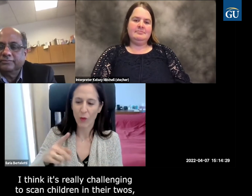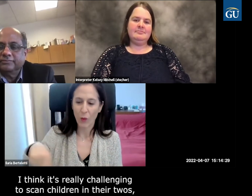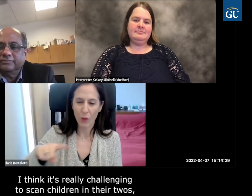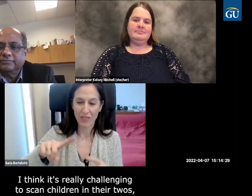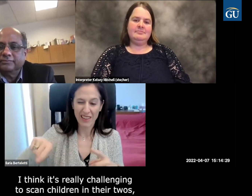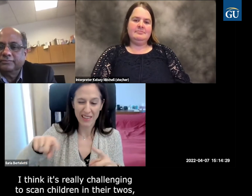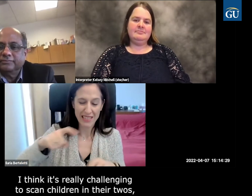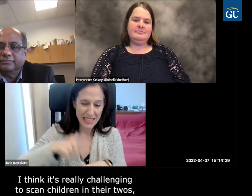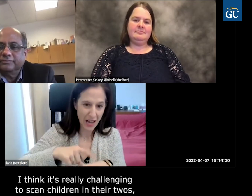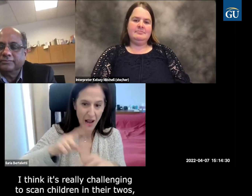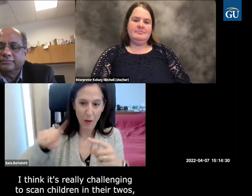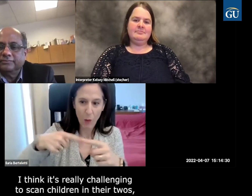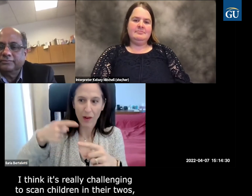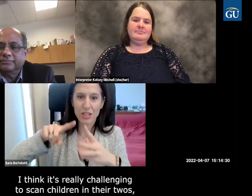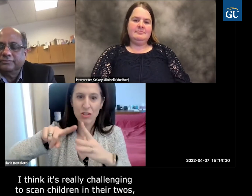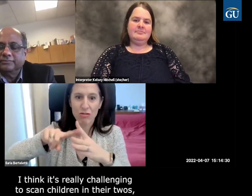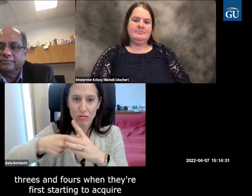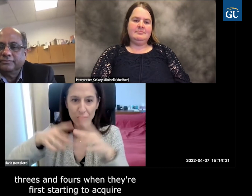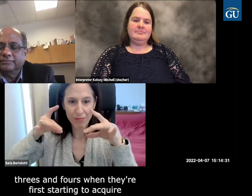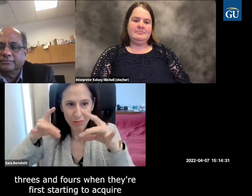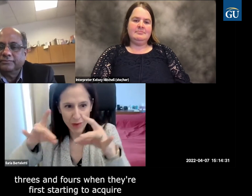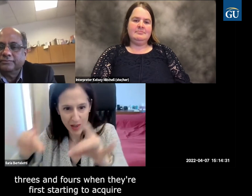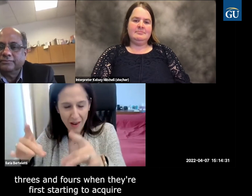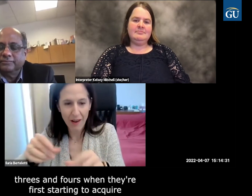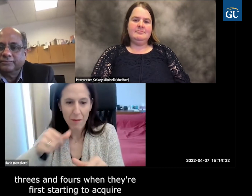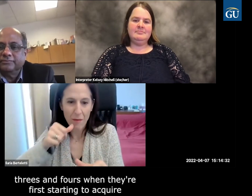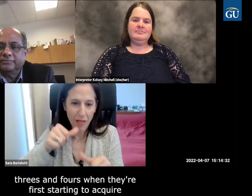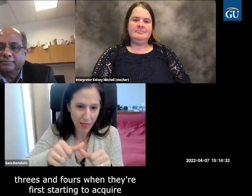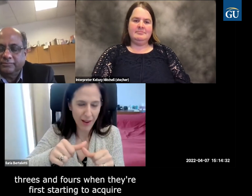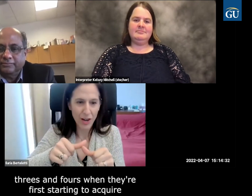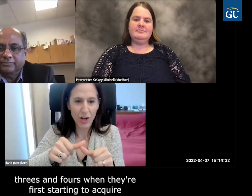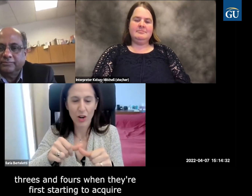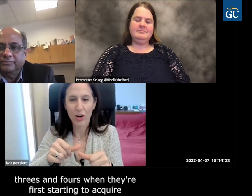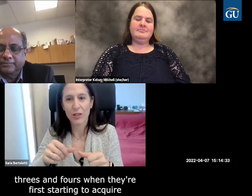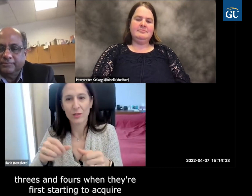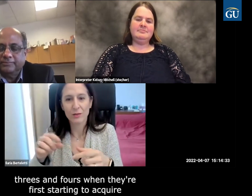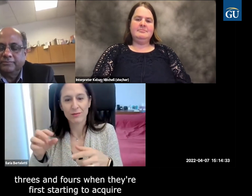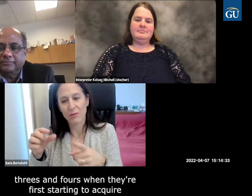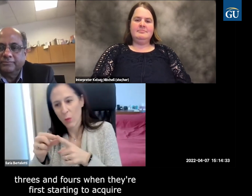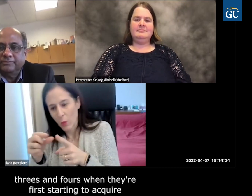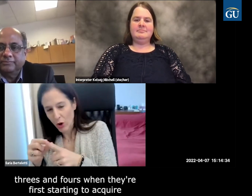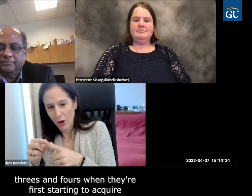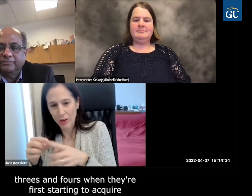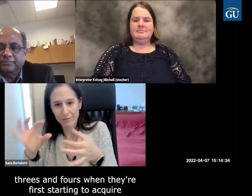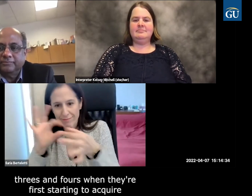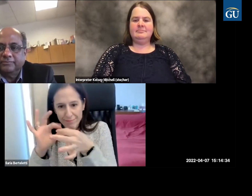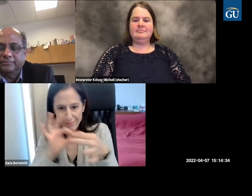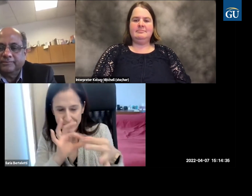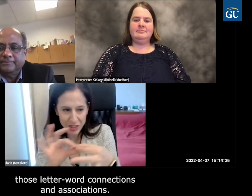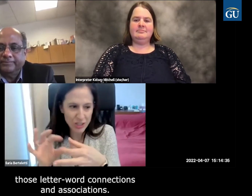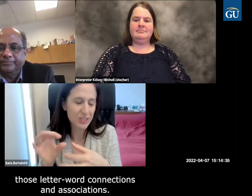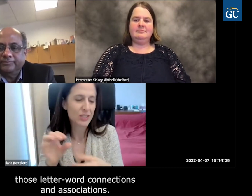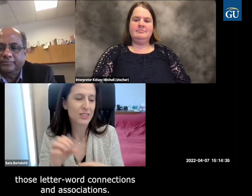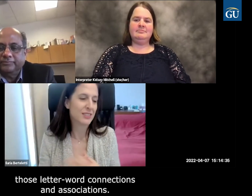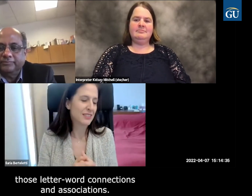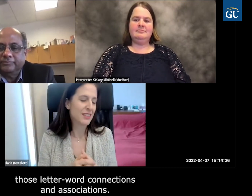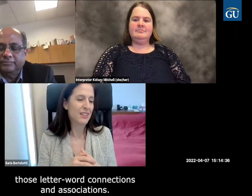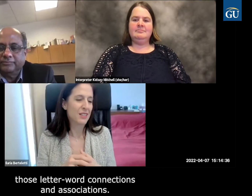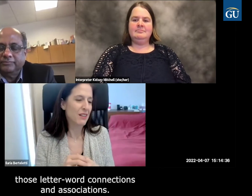children in their twos threes and fours right when they're first starting to acquire